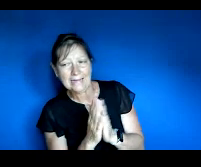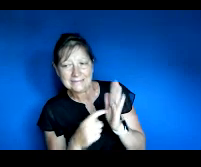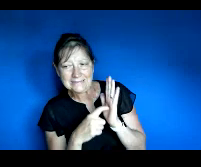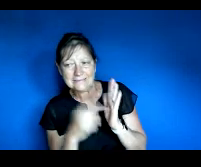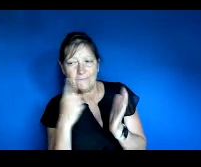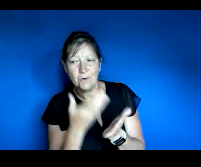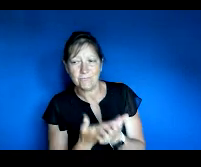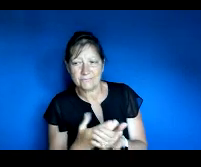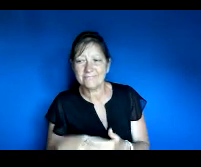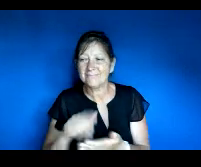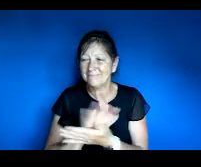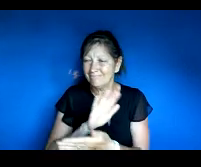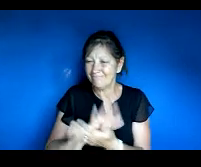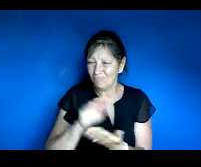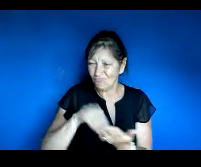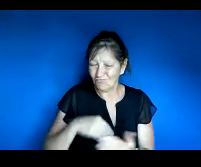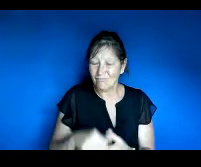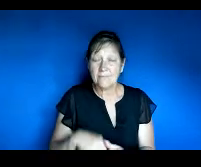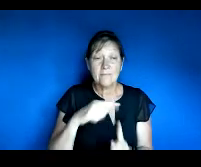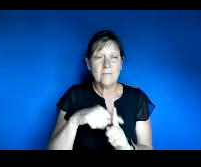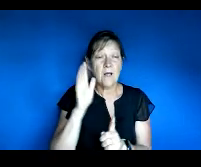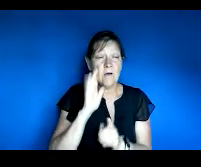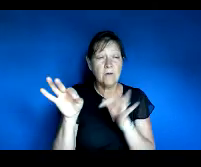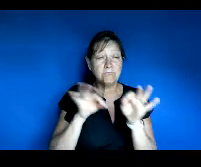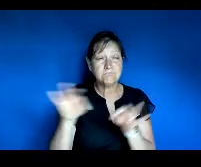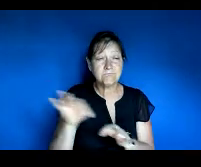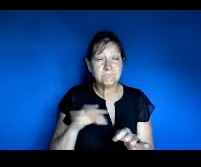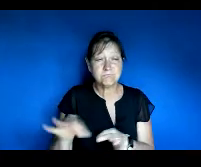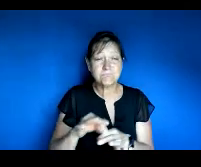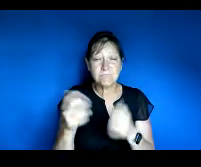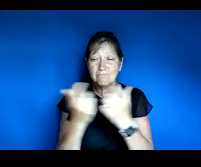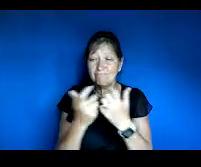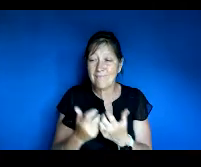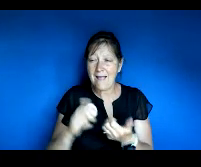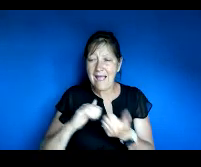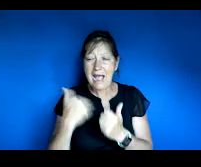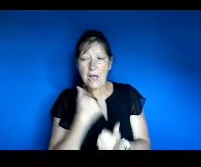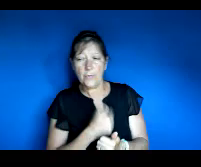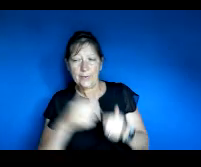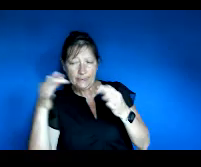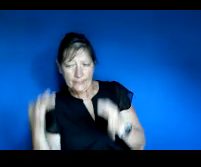We'll also talk a little bit about accommodations in terms of how we make determinations around eligibility